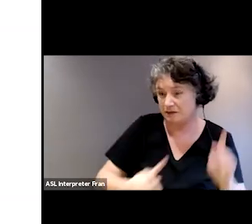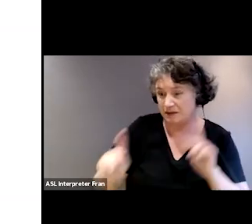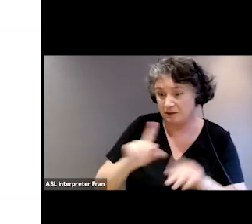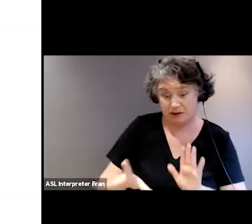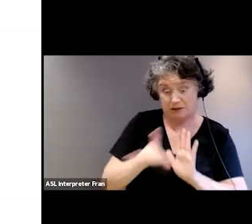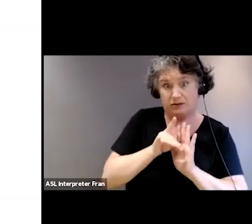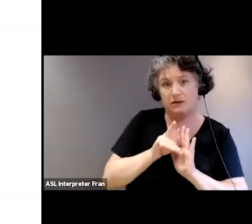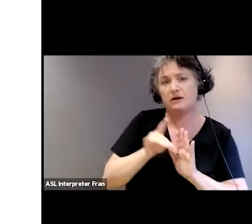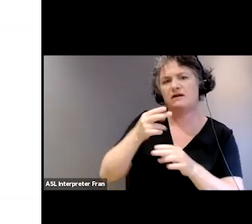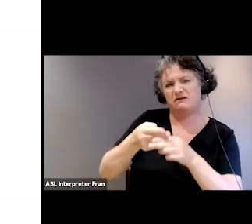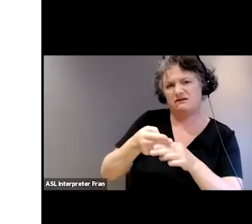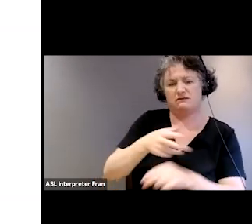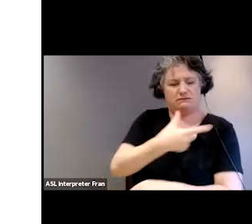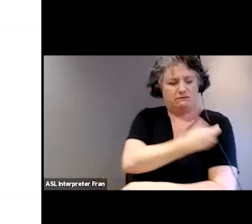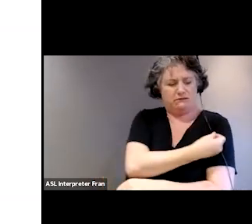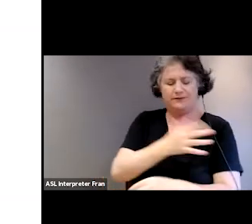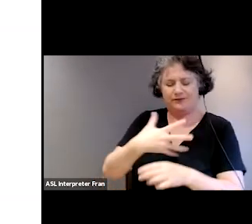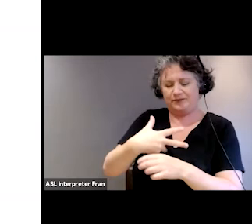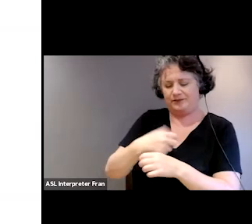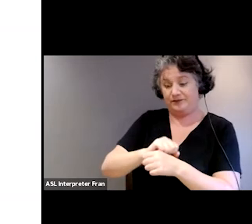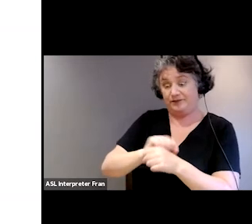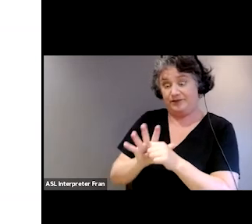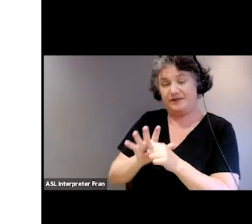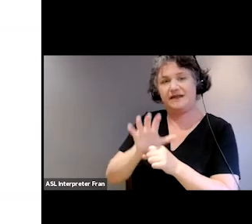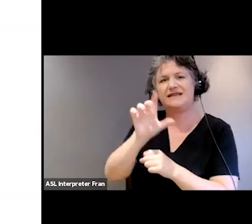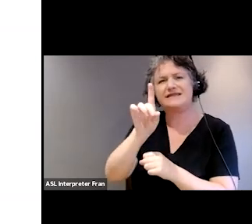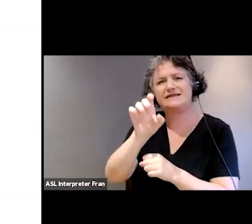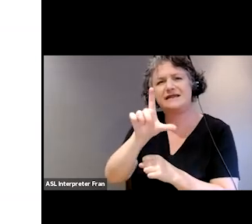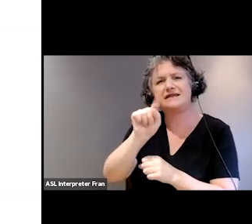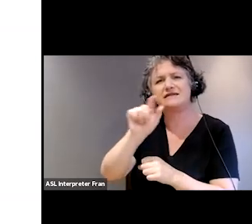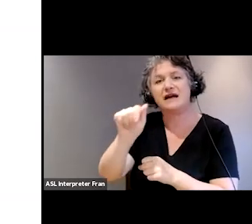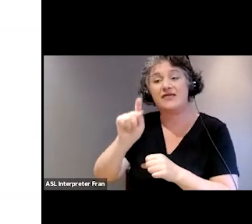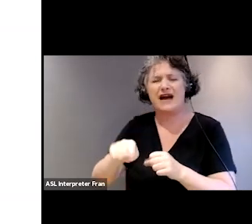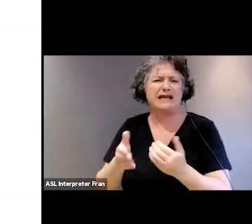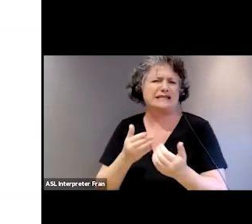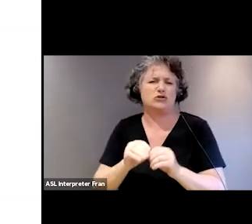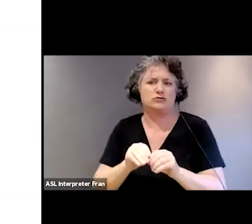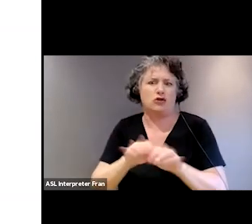to help